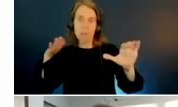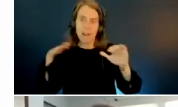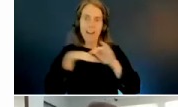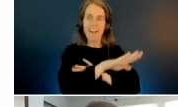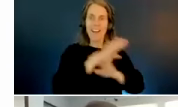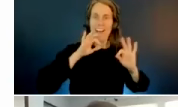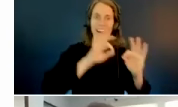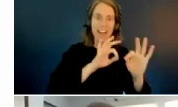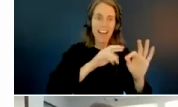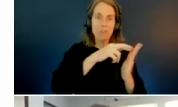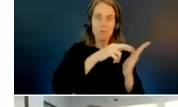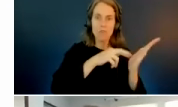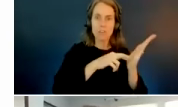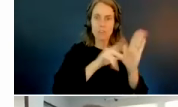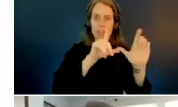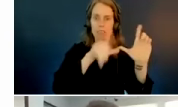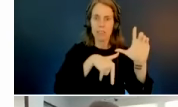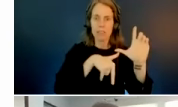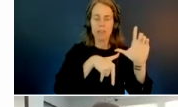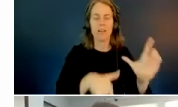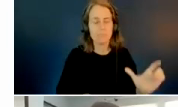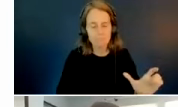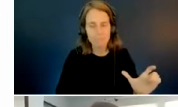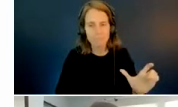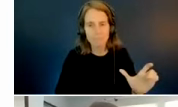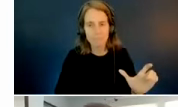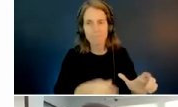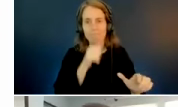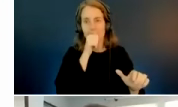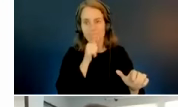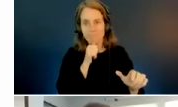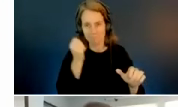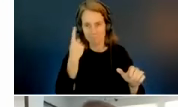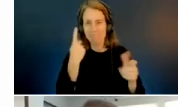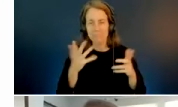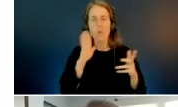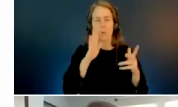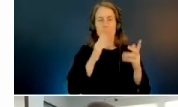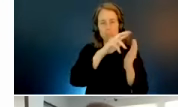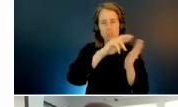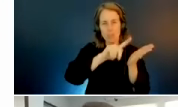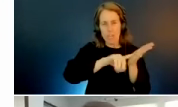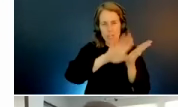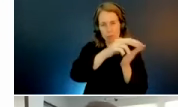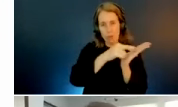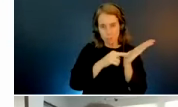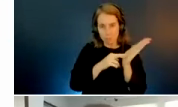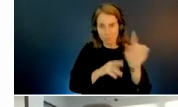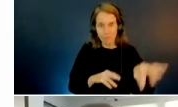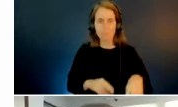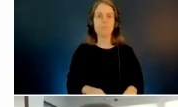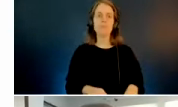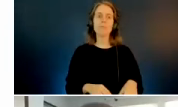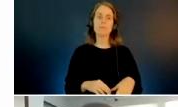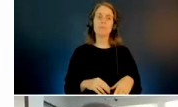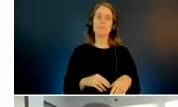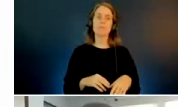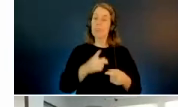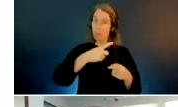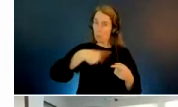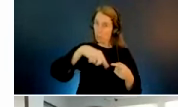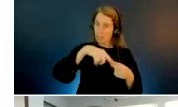so we can go to the next slide when will i vote um currently there is no early voting period um